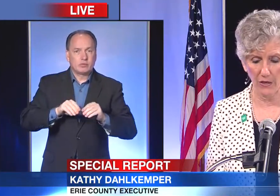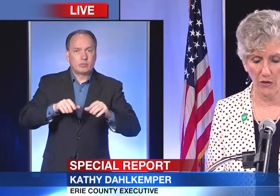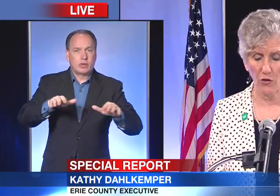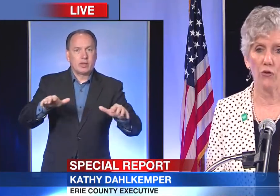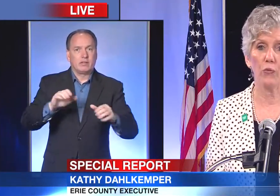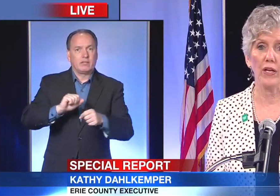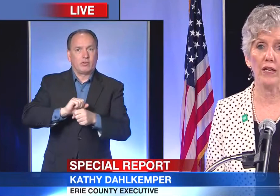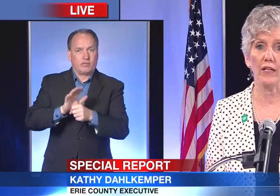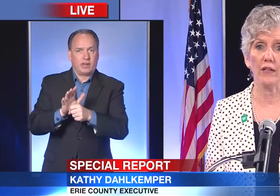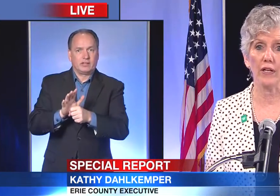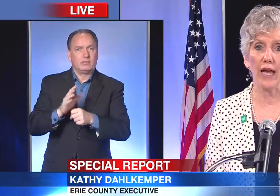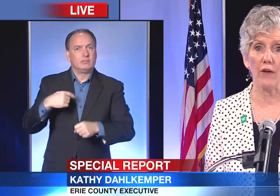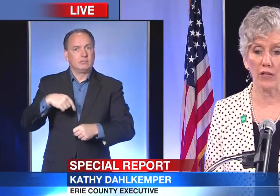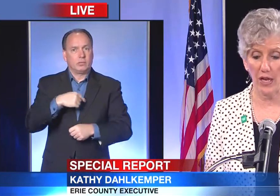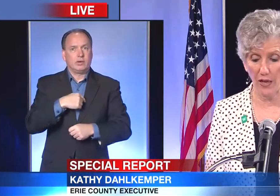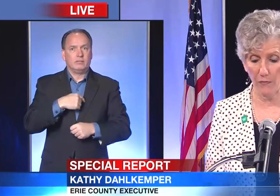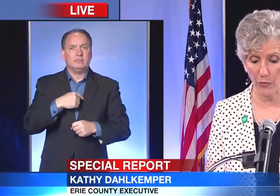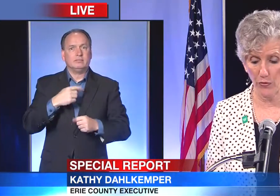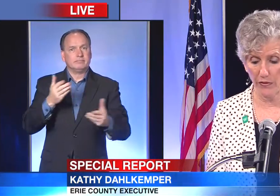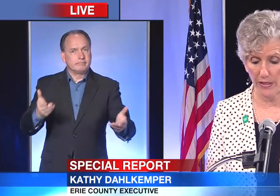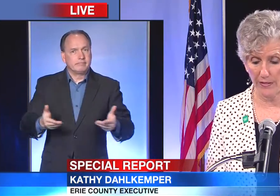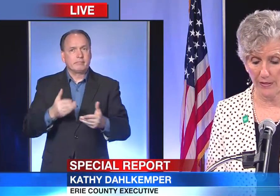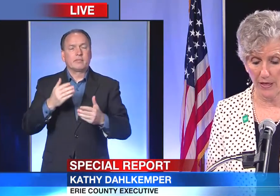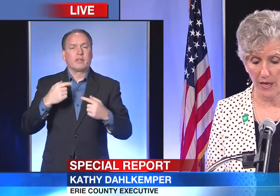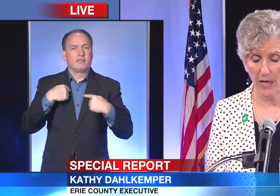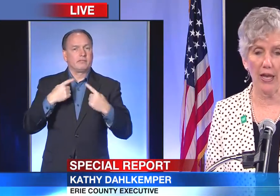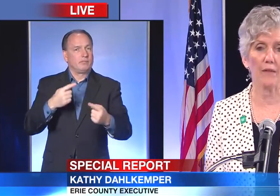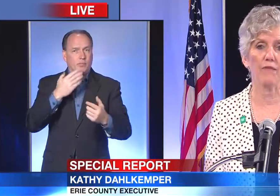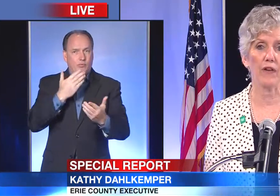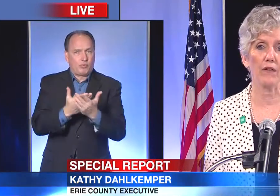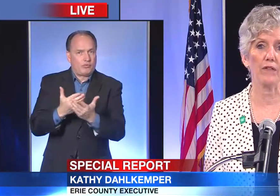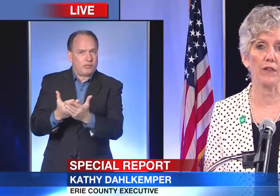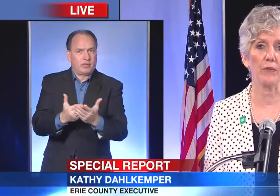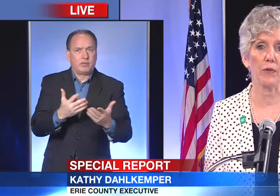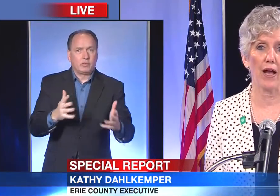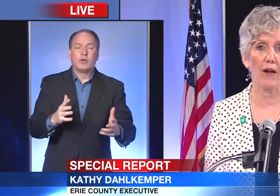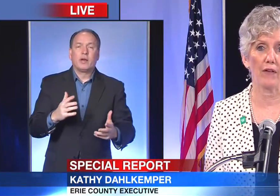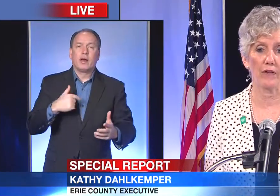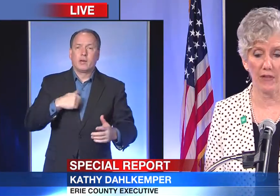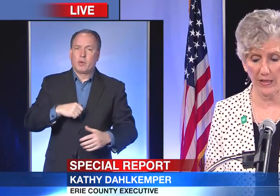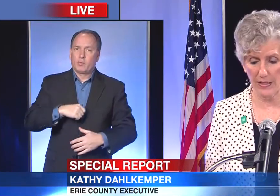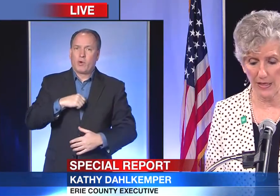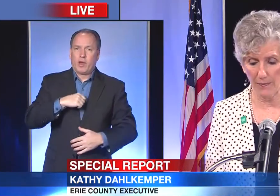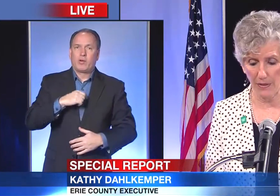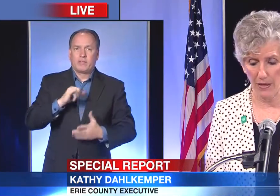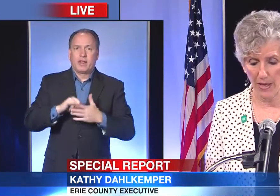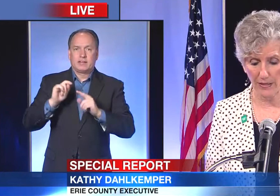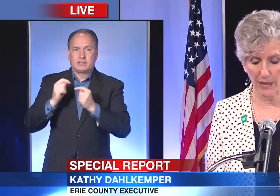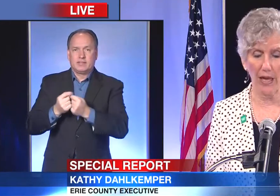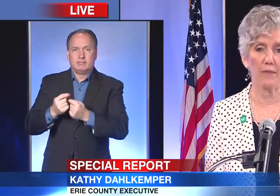CONTACT TRACING WORKS IN REDUCING THE SPREAD OF COVID-19. WE IN ERIE COUNTY HAVE PROVEN